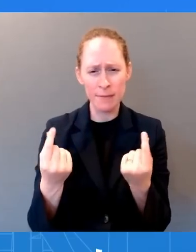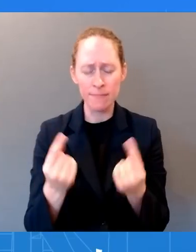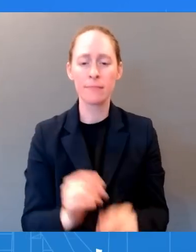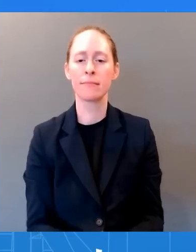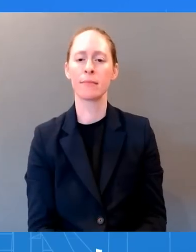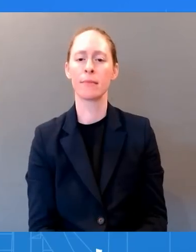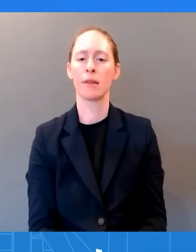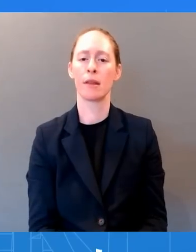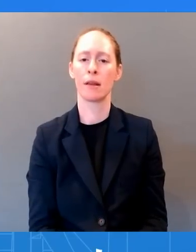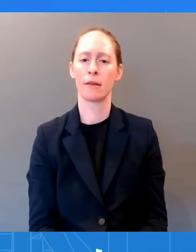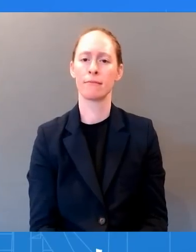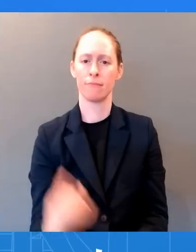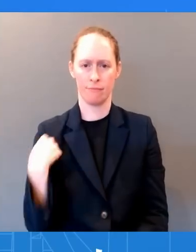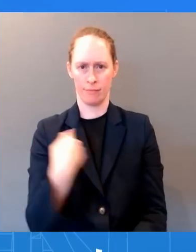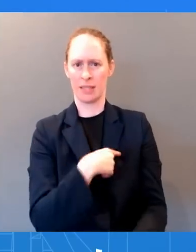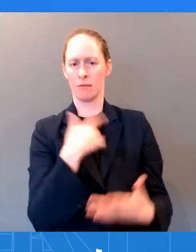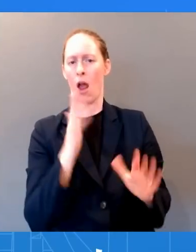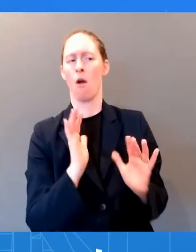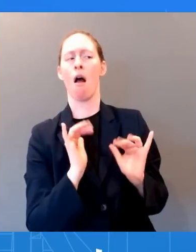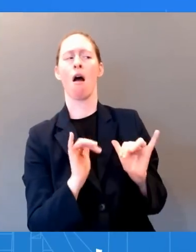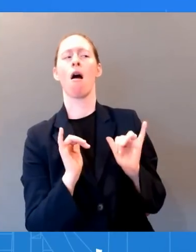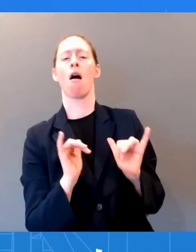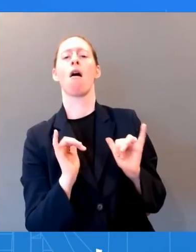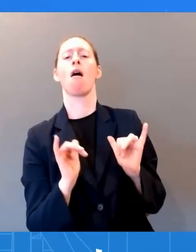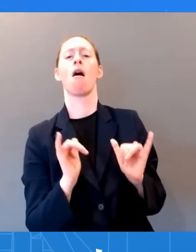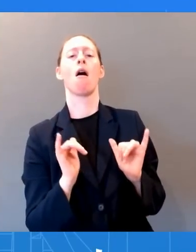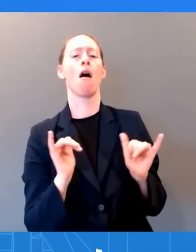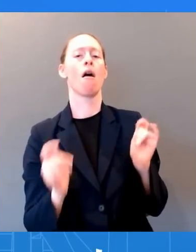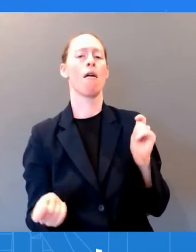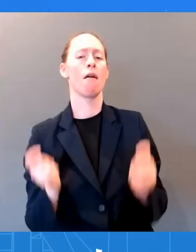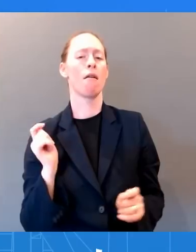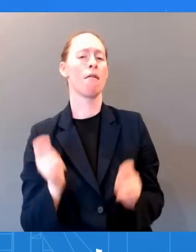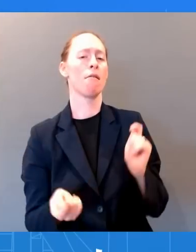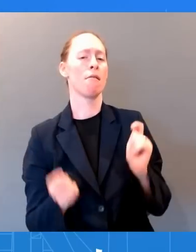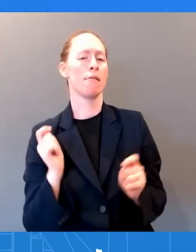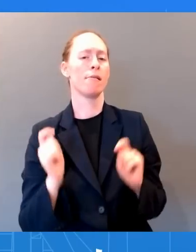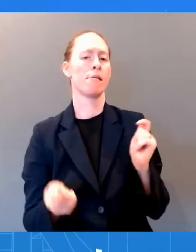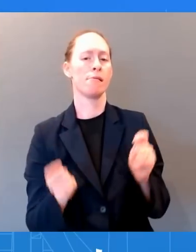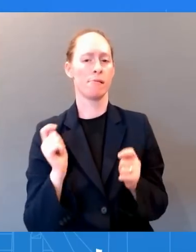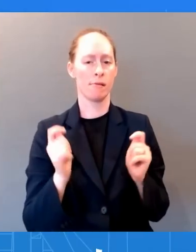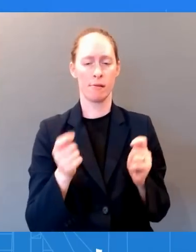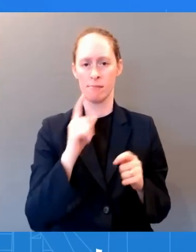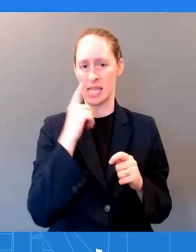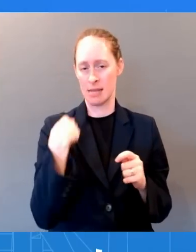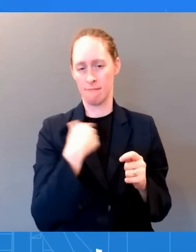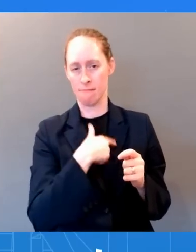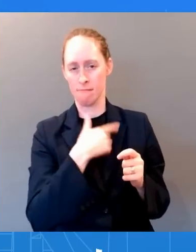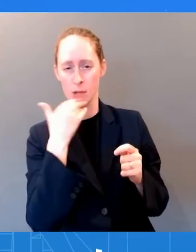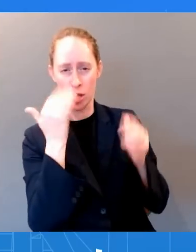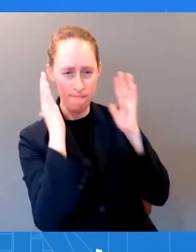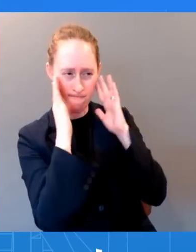and focusing on the most at-risk communities. This will include leveraging deep partnerships across sectors